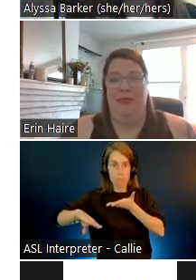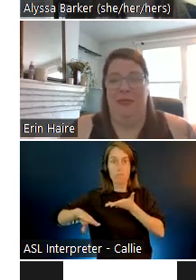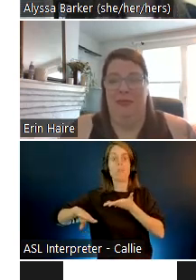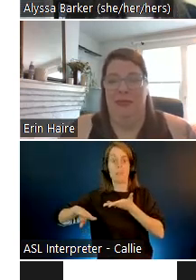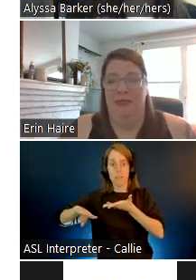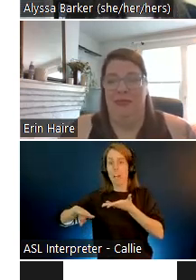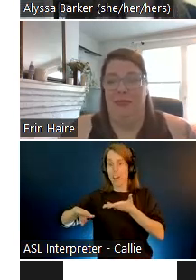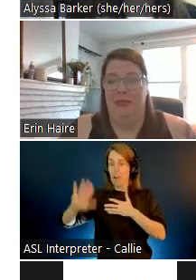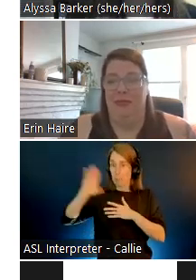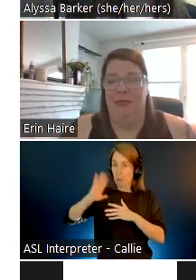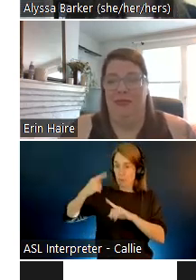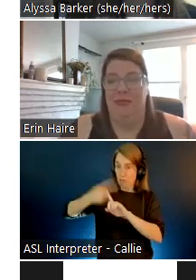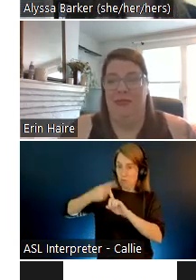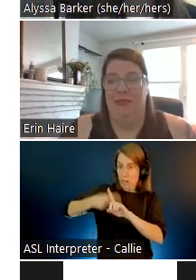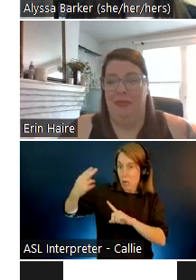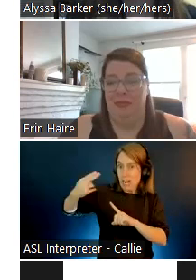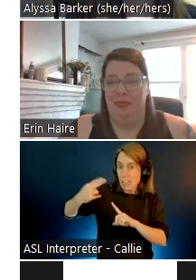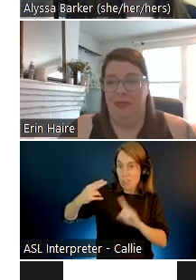yeah jumping on that reasonable accommodation